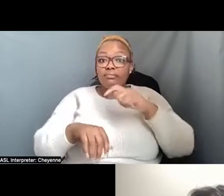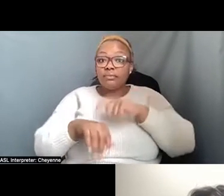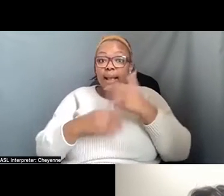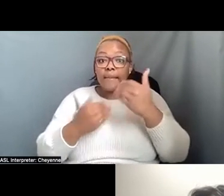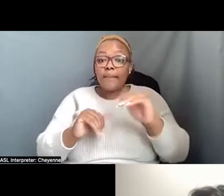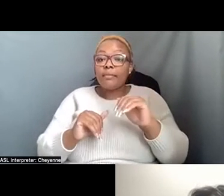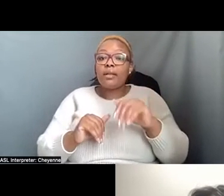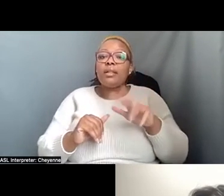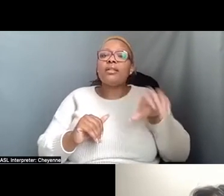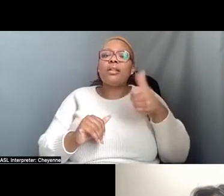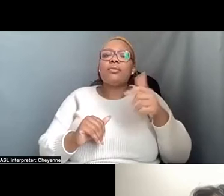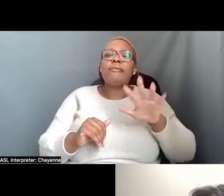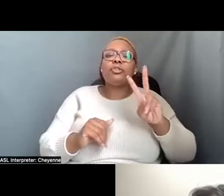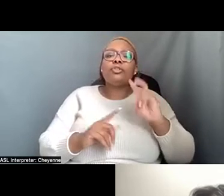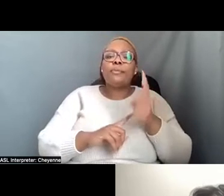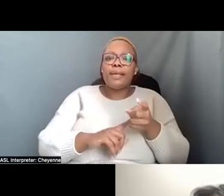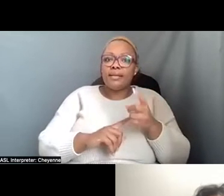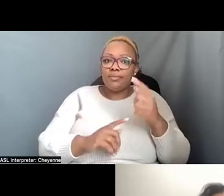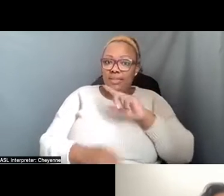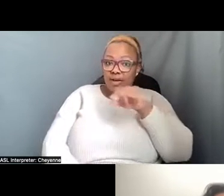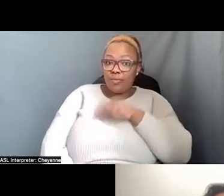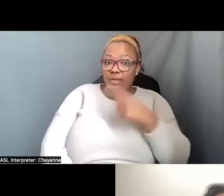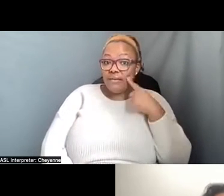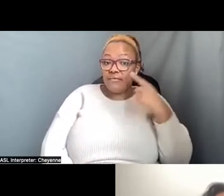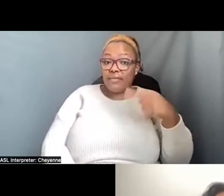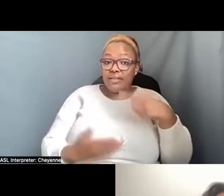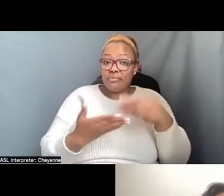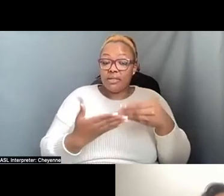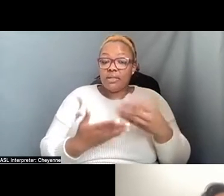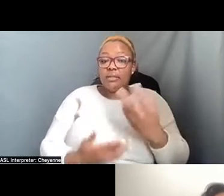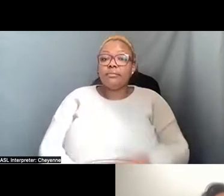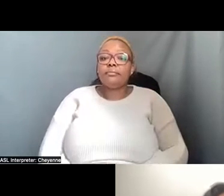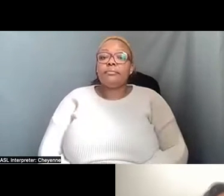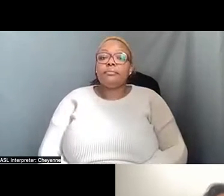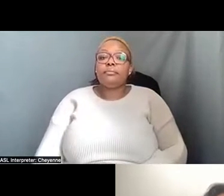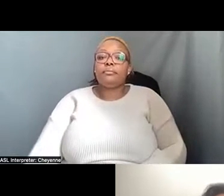So, would that be eligible? And I can answer this one.